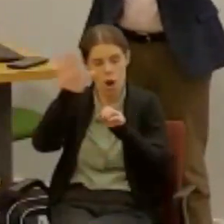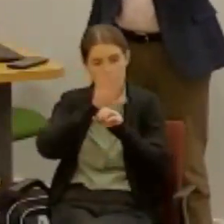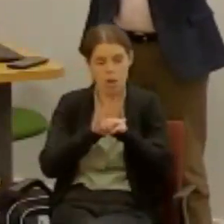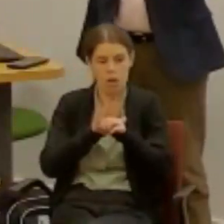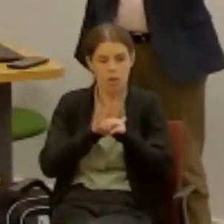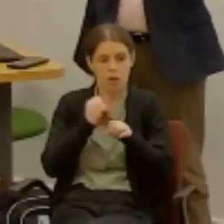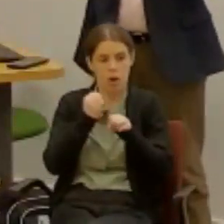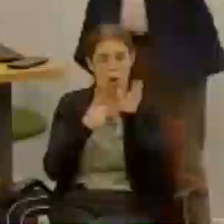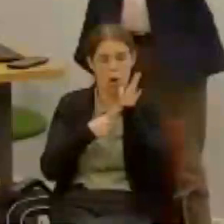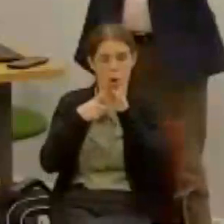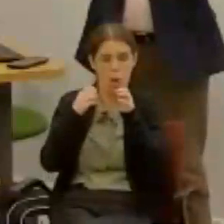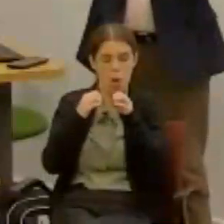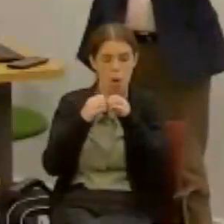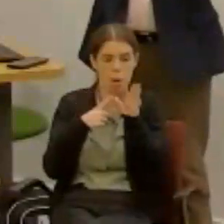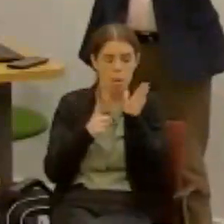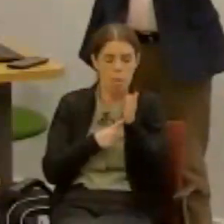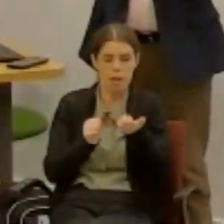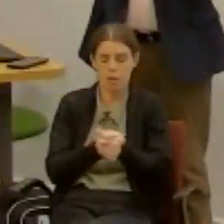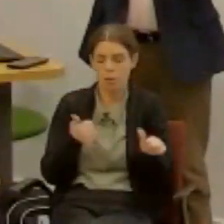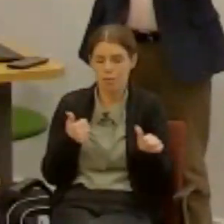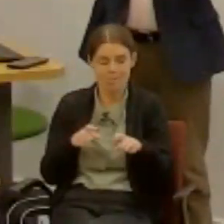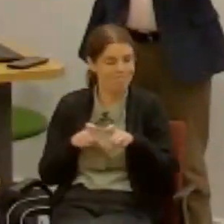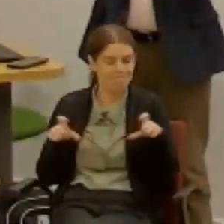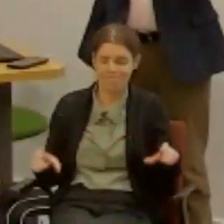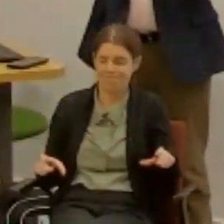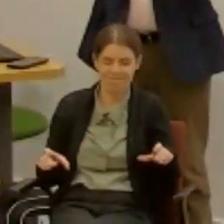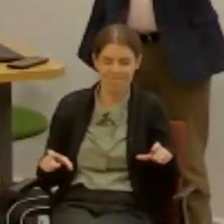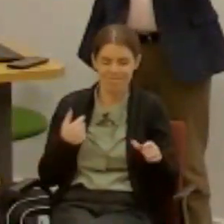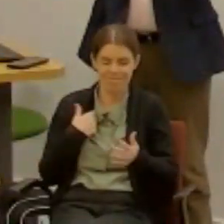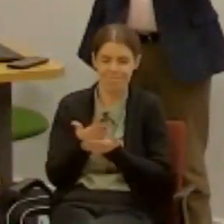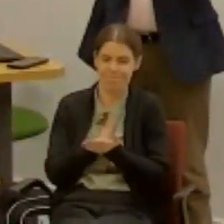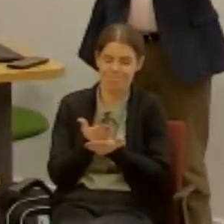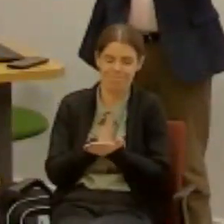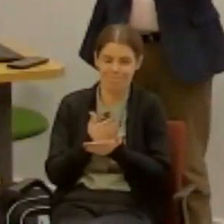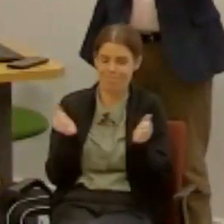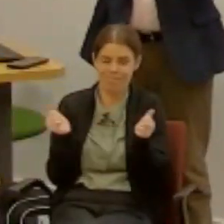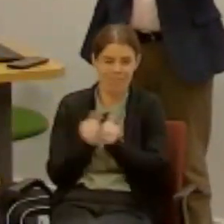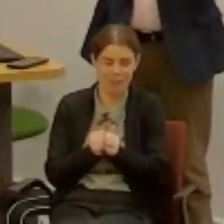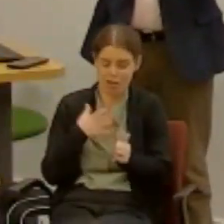But even global sports organisations are still not absolutely convinced that leads to changes.